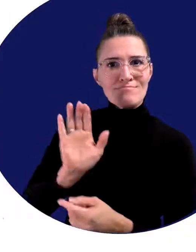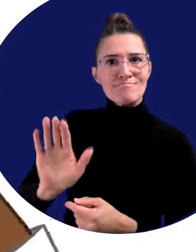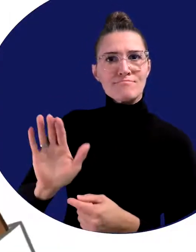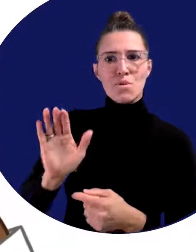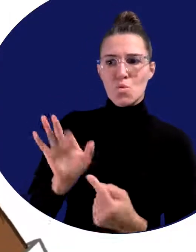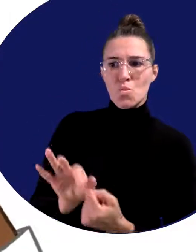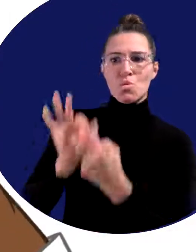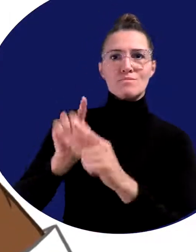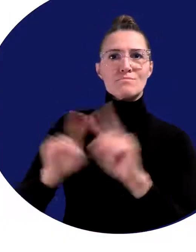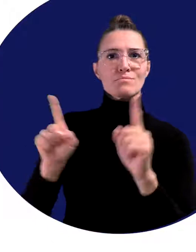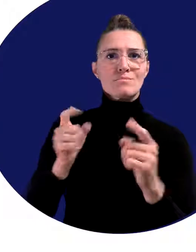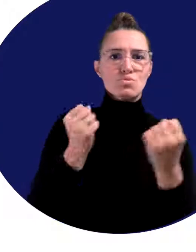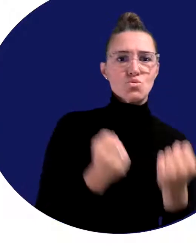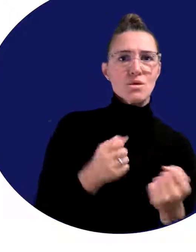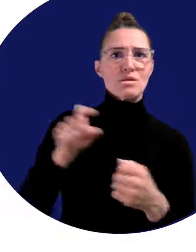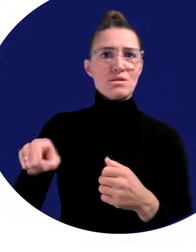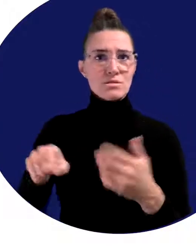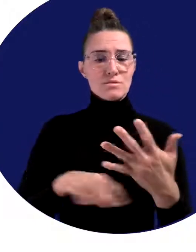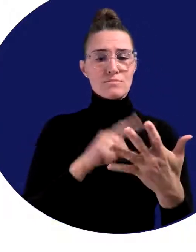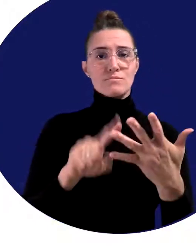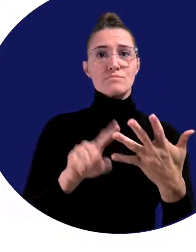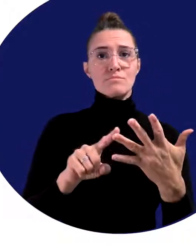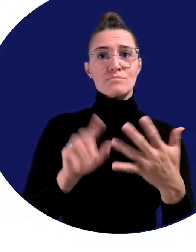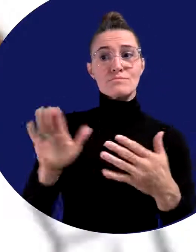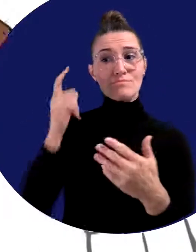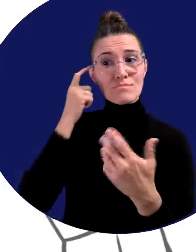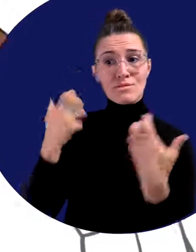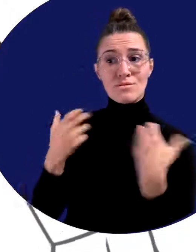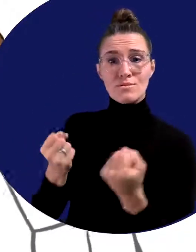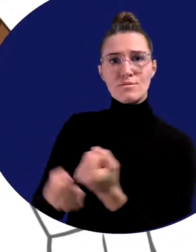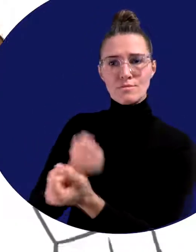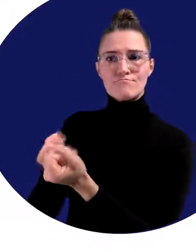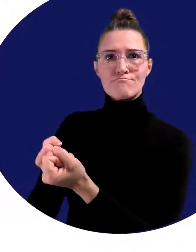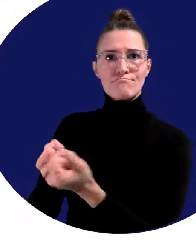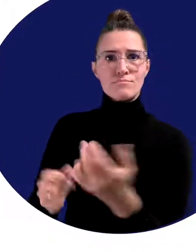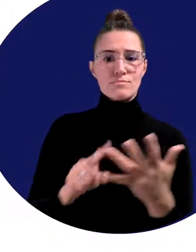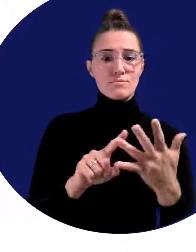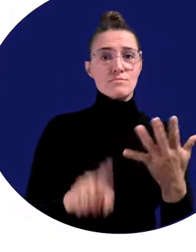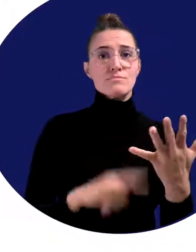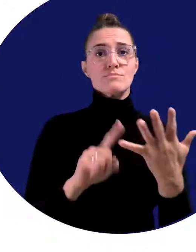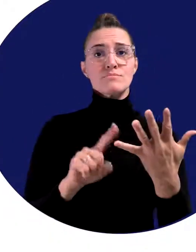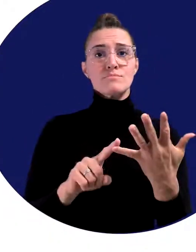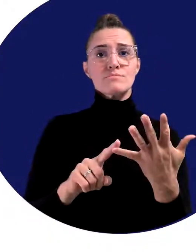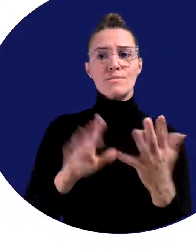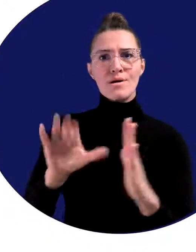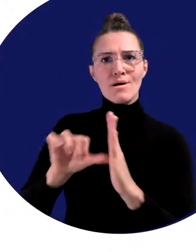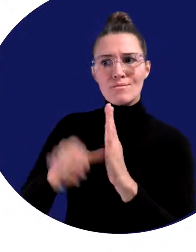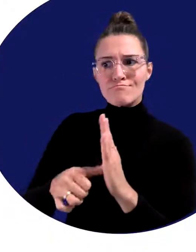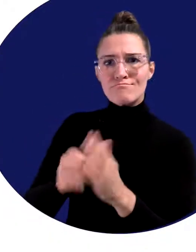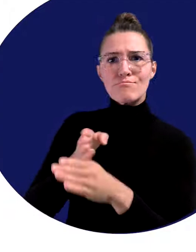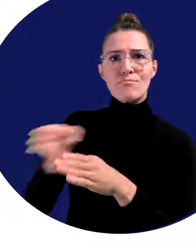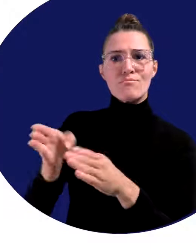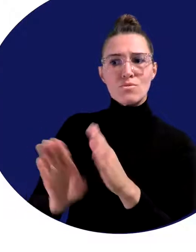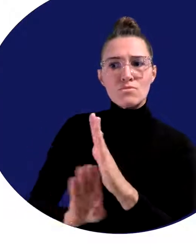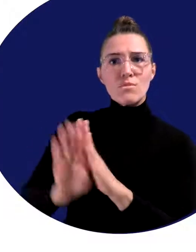4) Support the mental wellness of youth. And 5) Emphasize professional development and career growth.